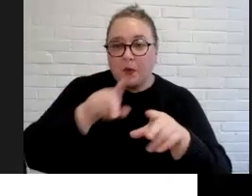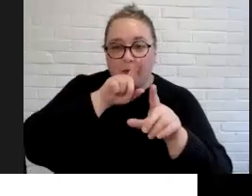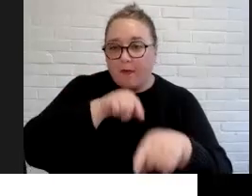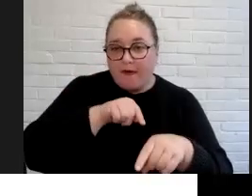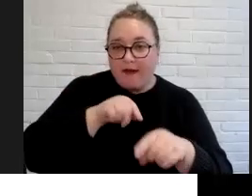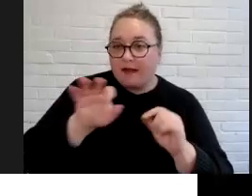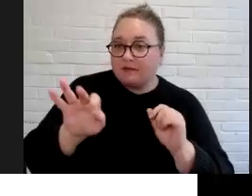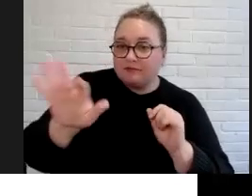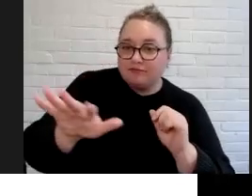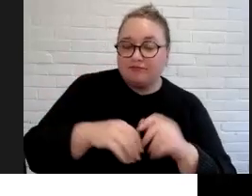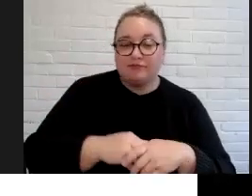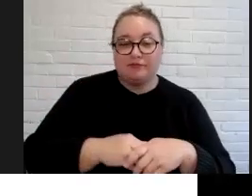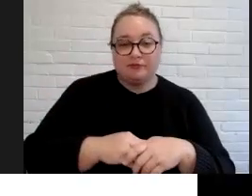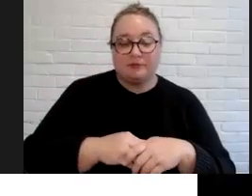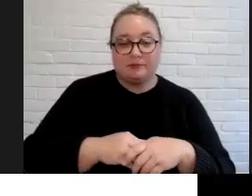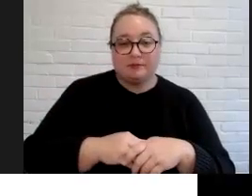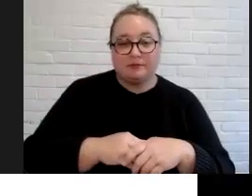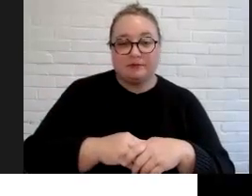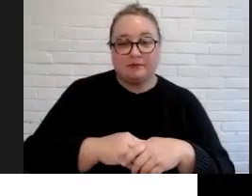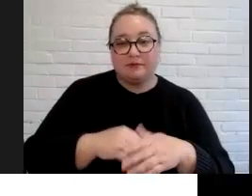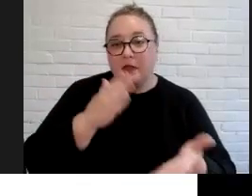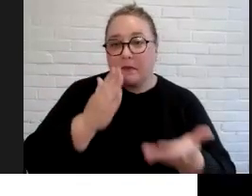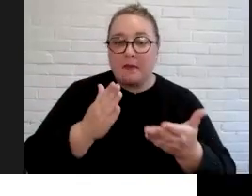Maybe, it's a kind of an encouragement,